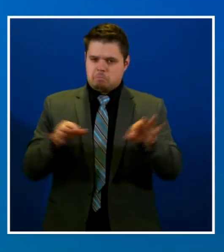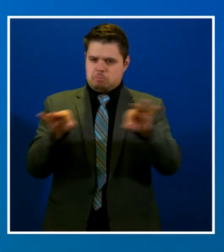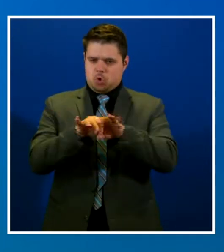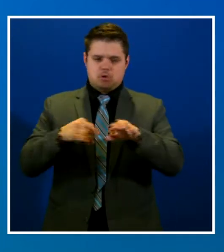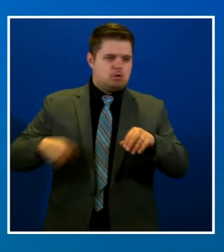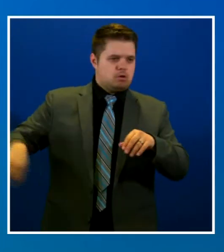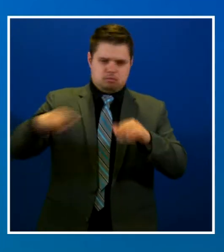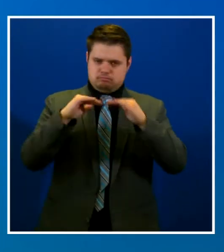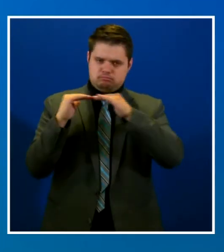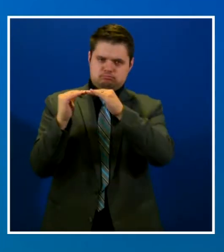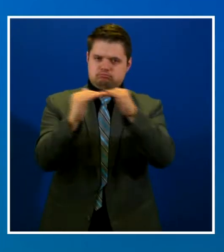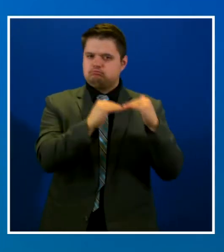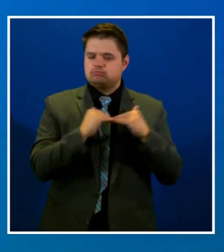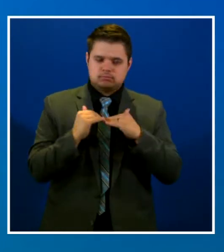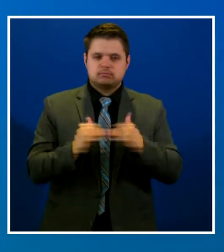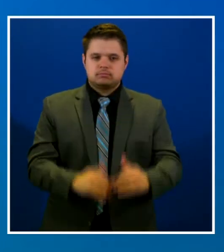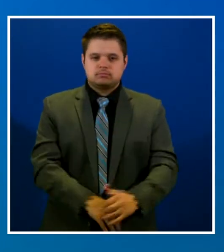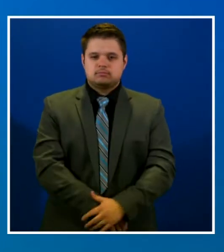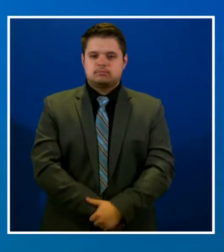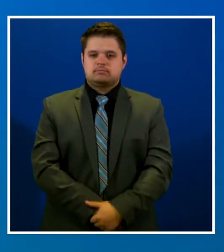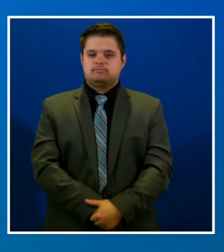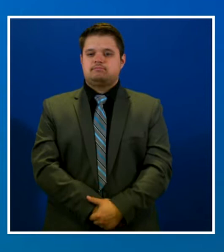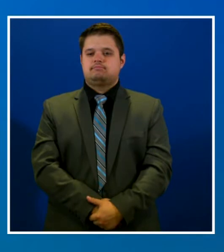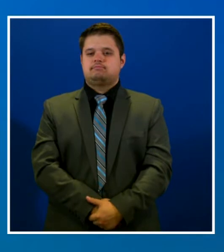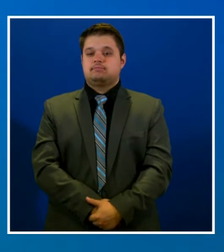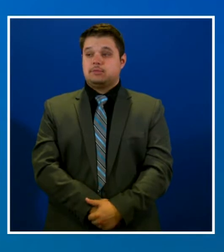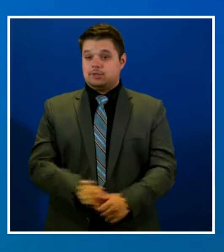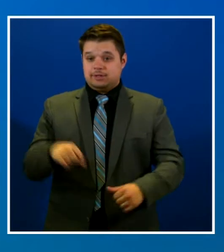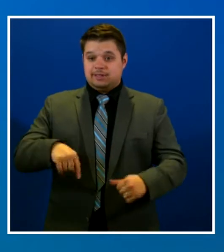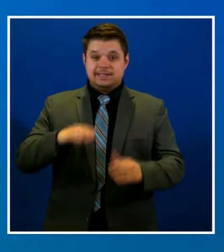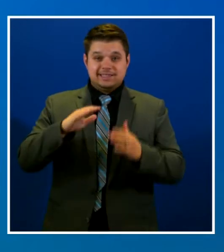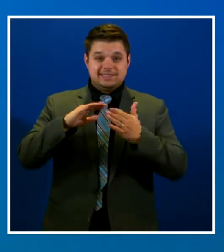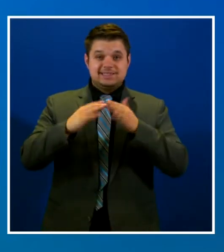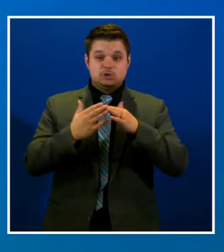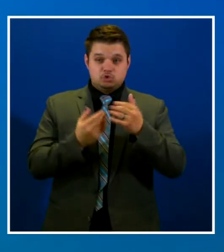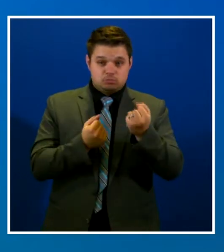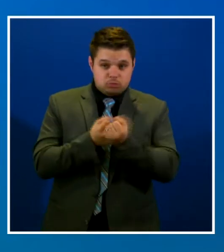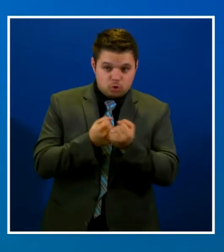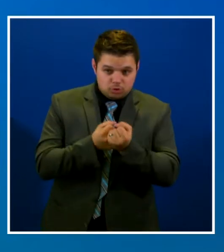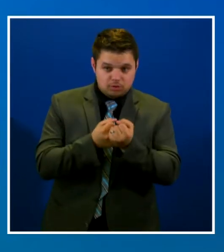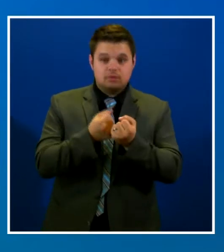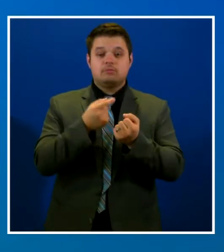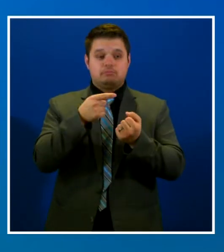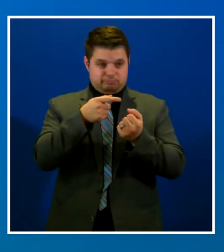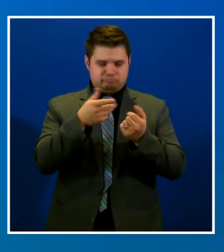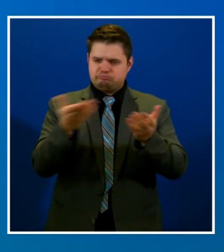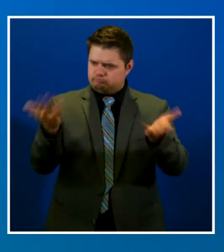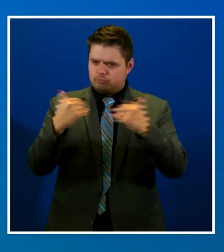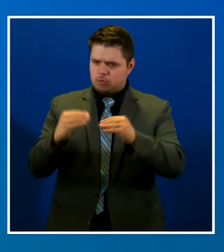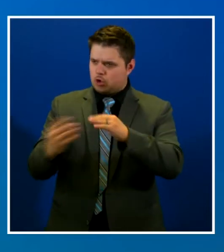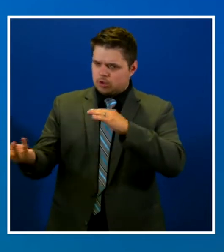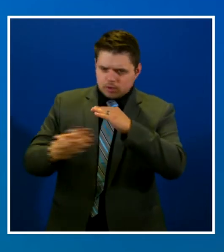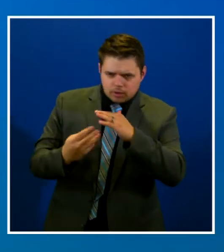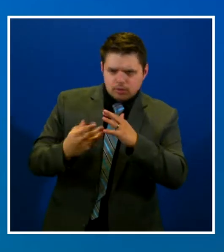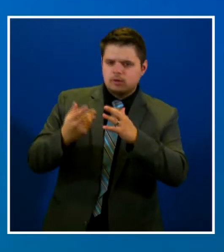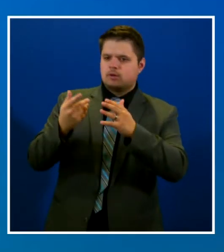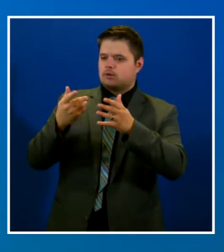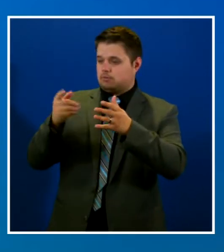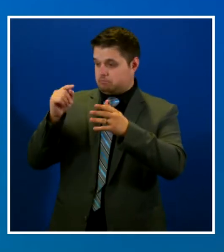The city is supporting the vaccine site by providing access to Tower Mall and assisting with staff needs for logistics,